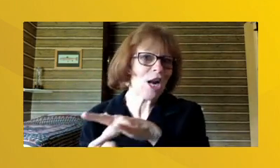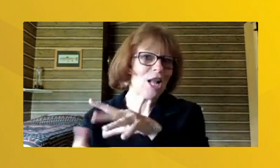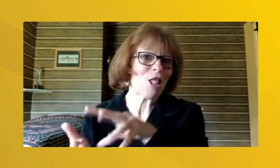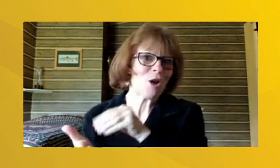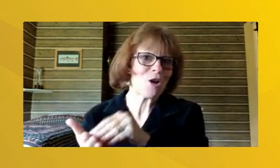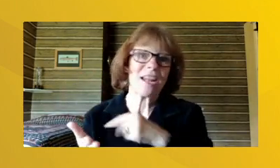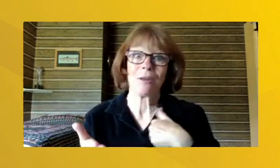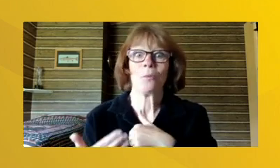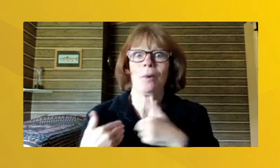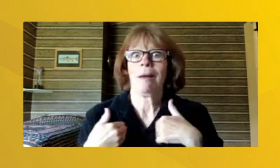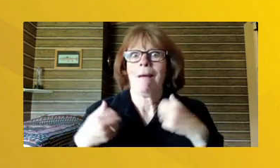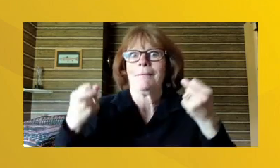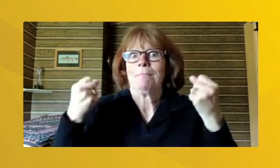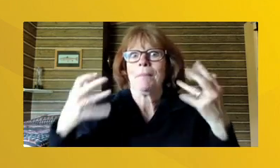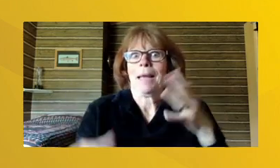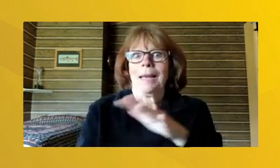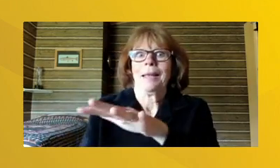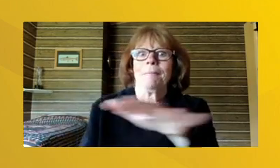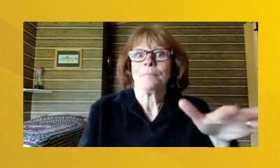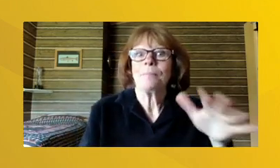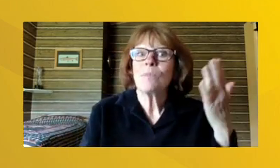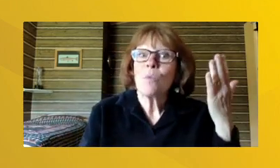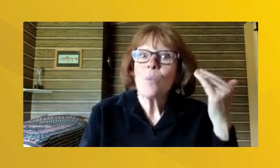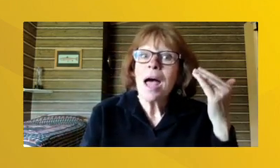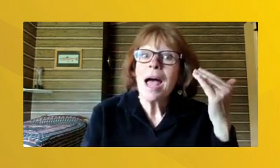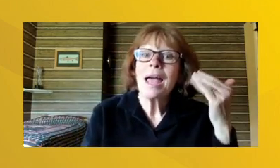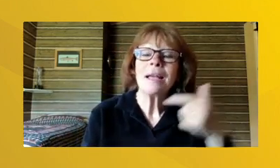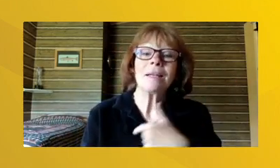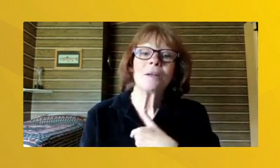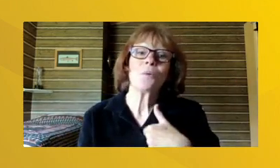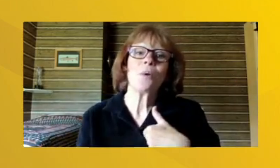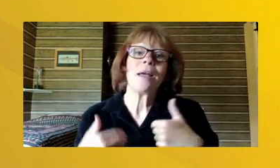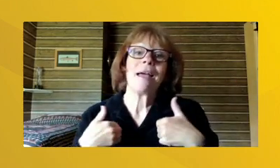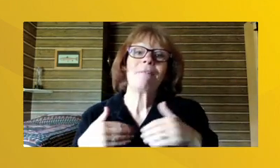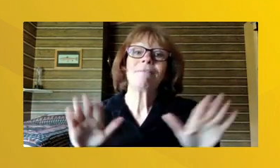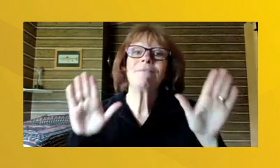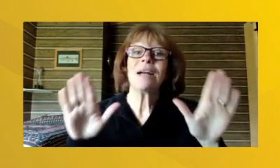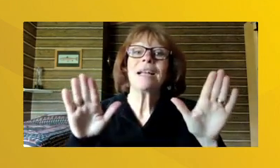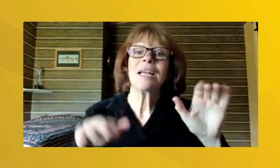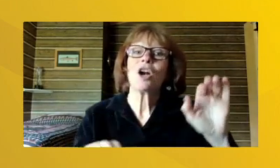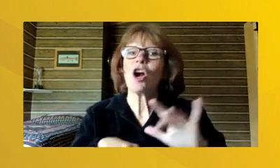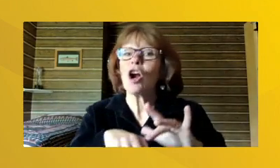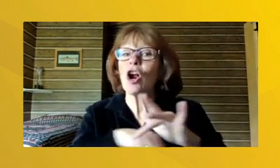I think mainly because we have a fantastic early enrichment center from where a lot of